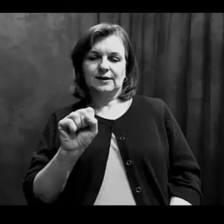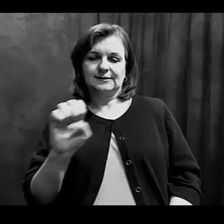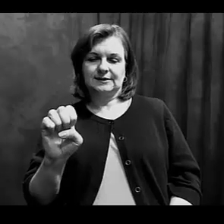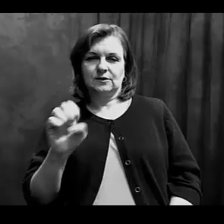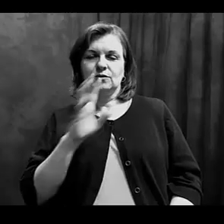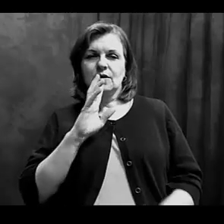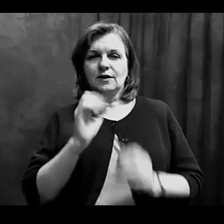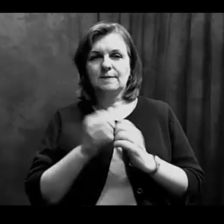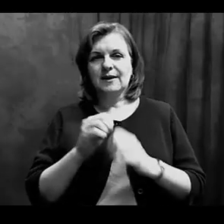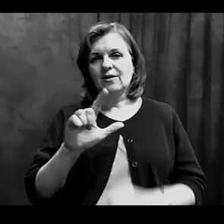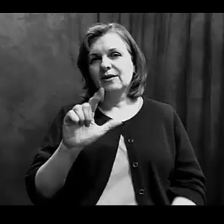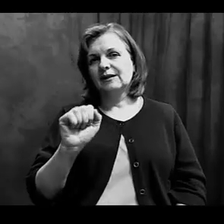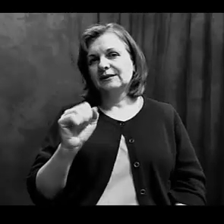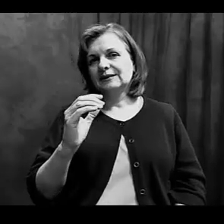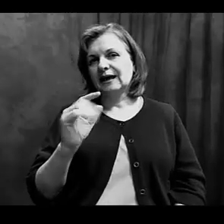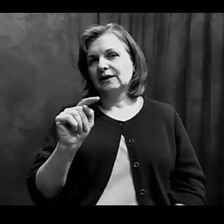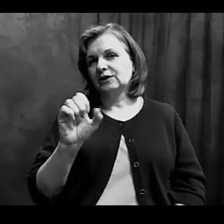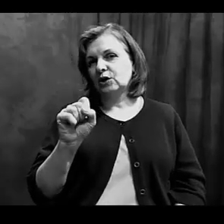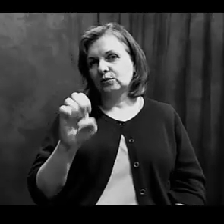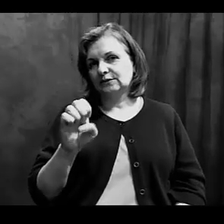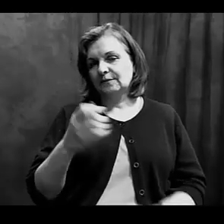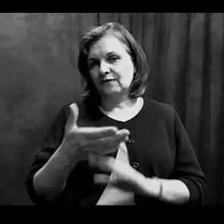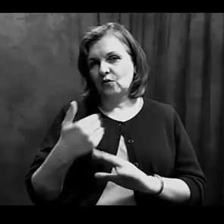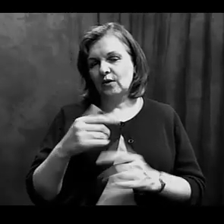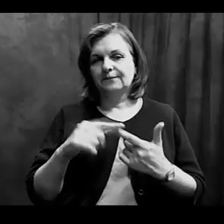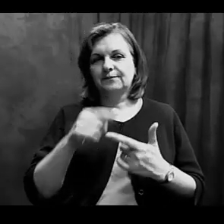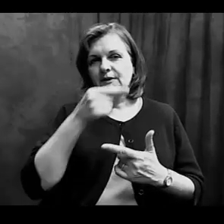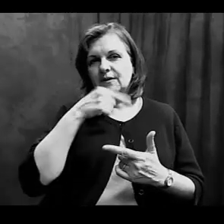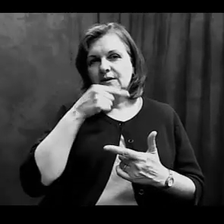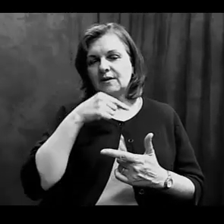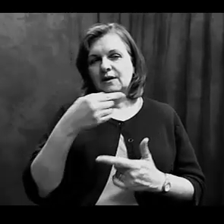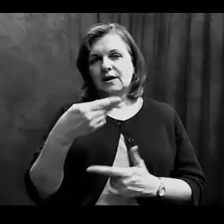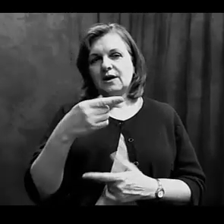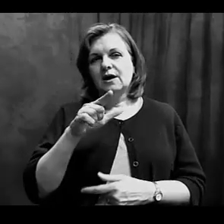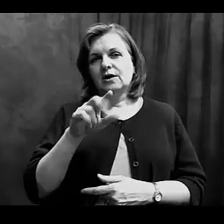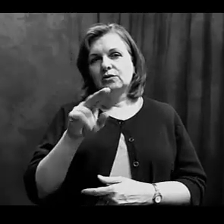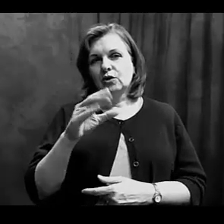different sugars we've talked about lactose now in our dairy products